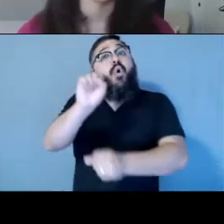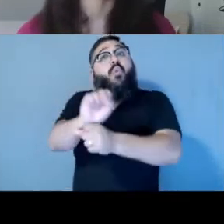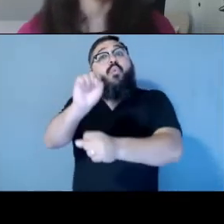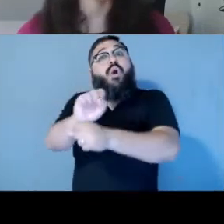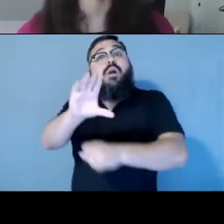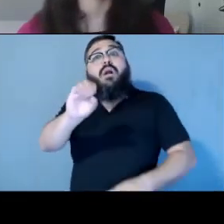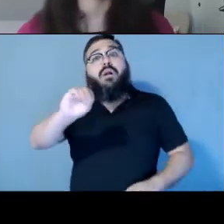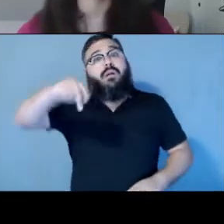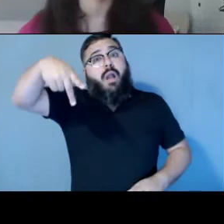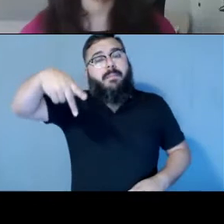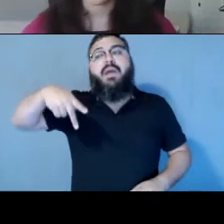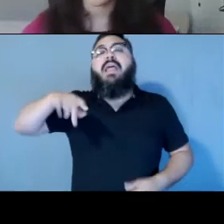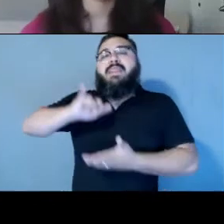that may be shared, if necessary.